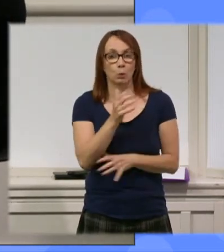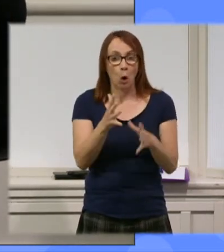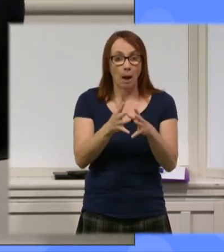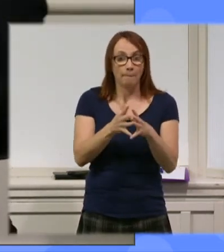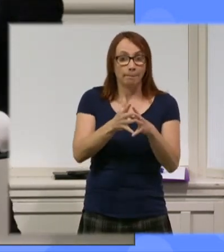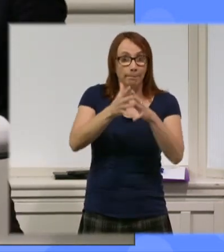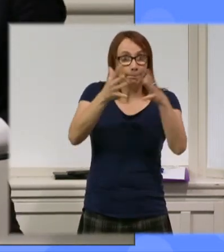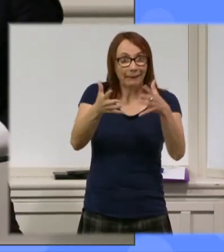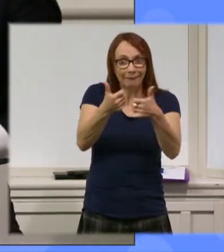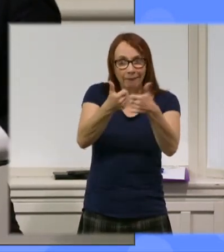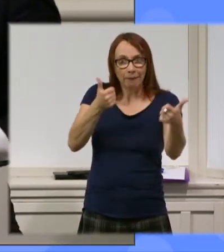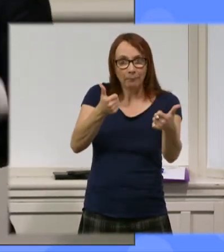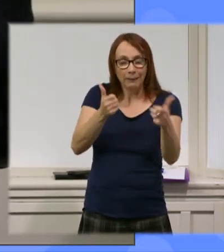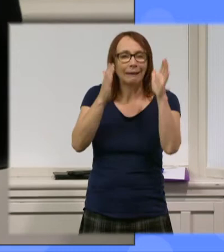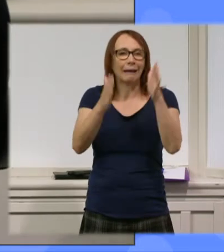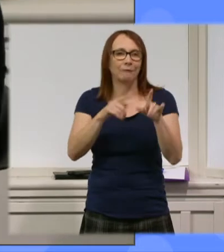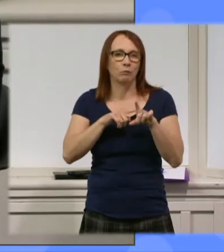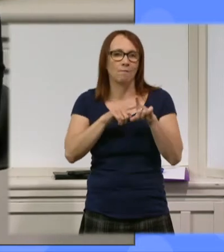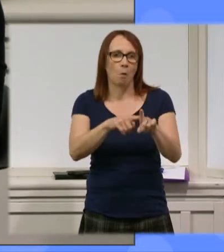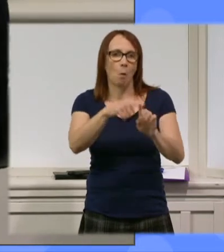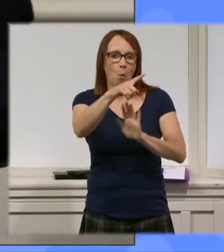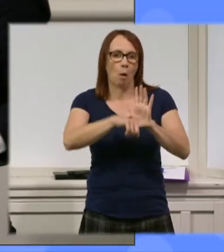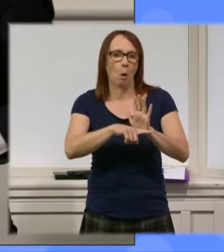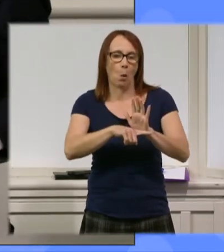law they have to follow the law that's why they spent billions and billions